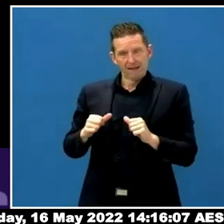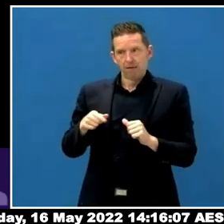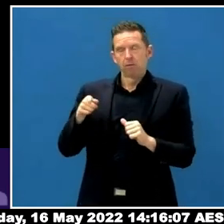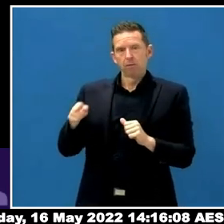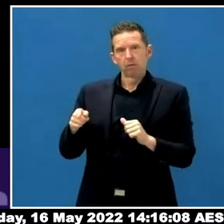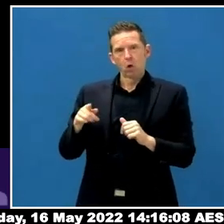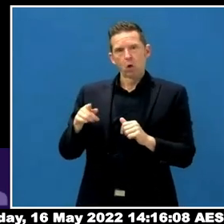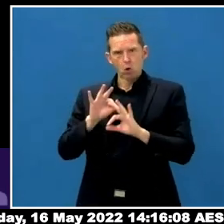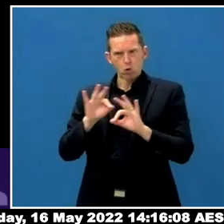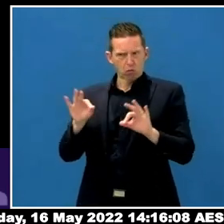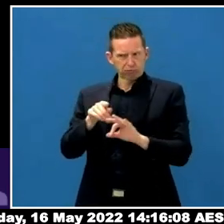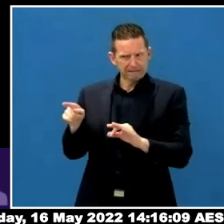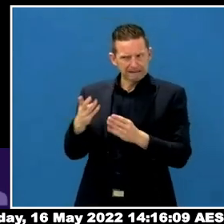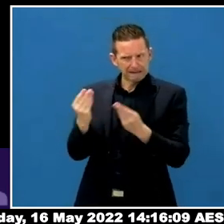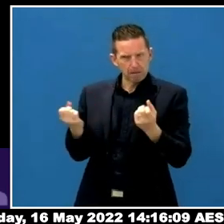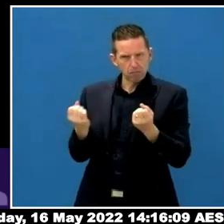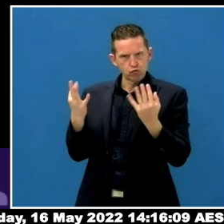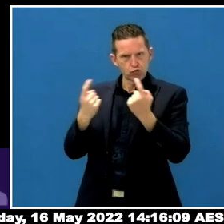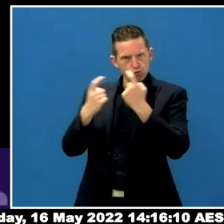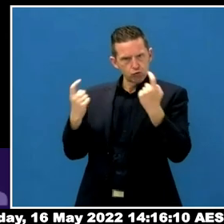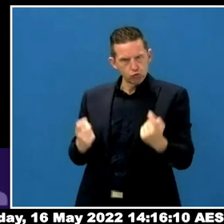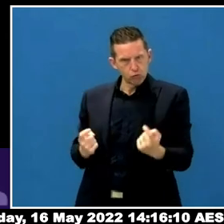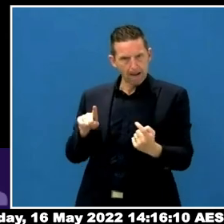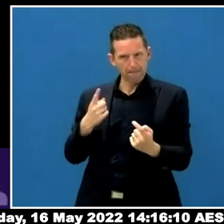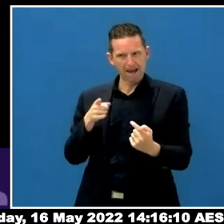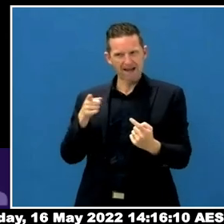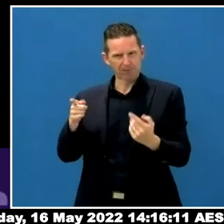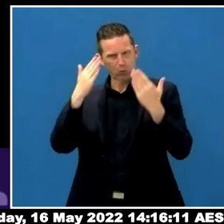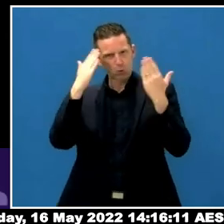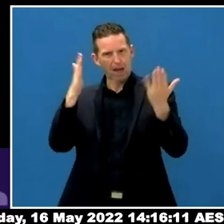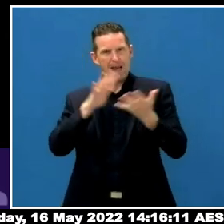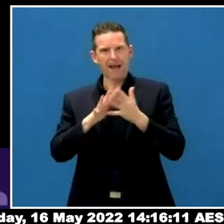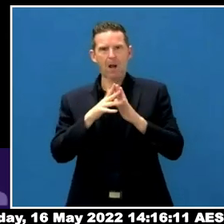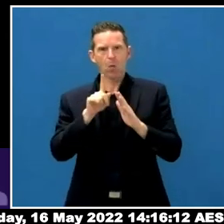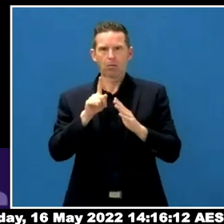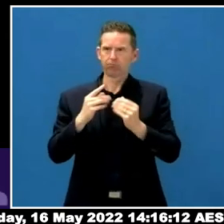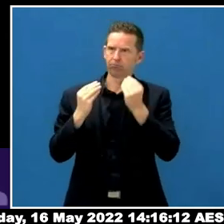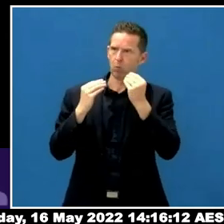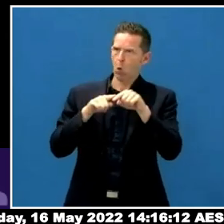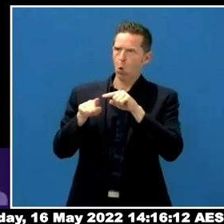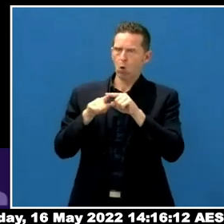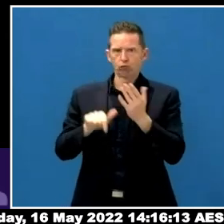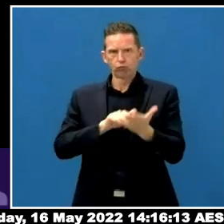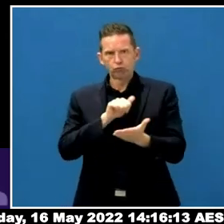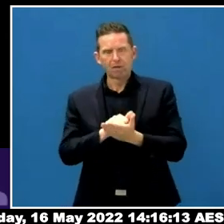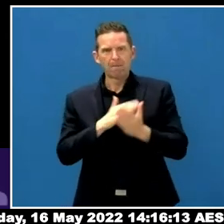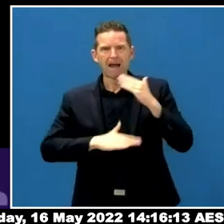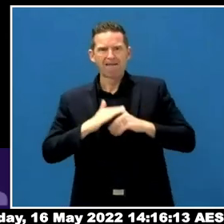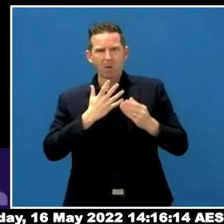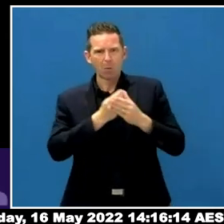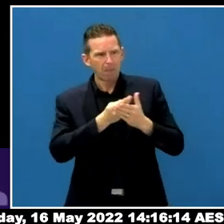trained in how to conduct themselves with the families and with clients either.